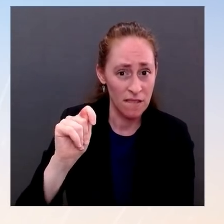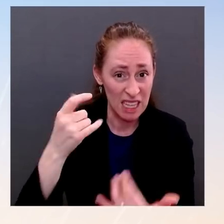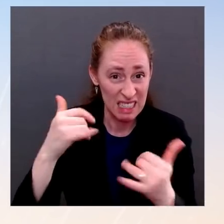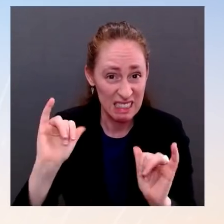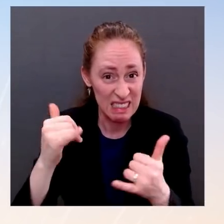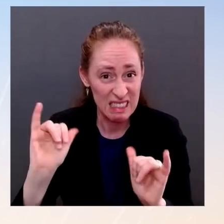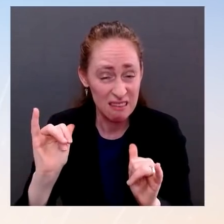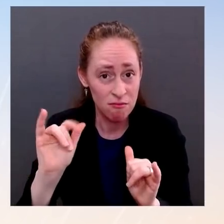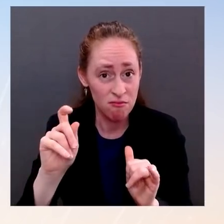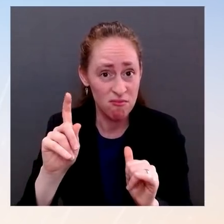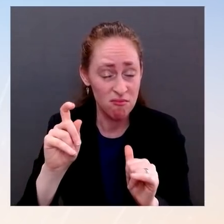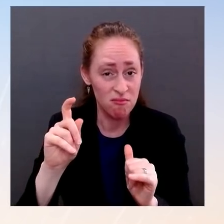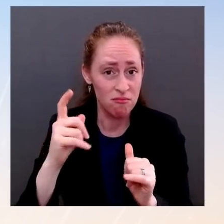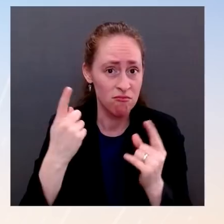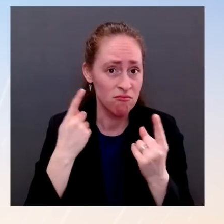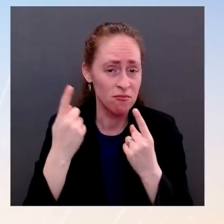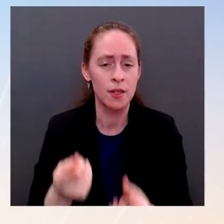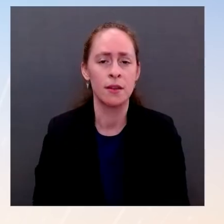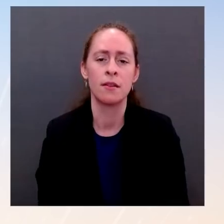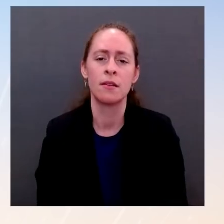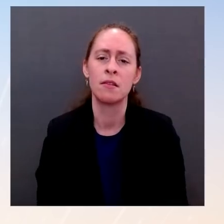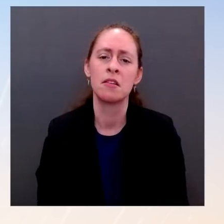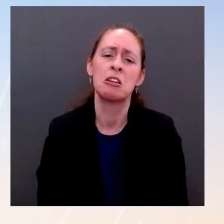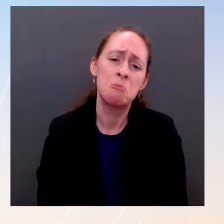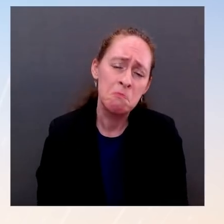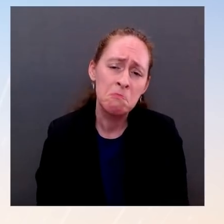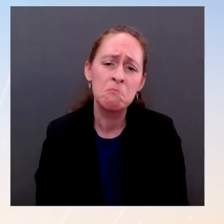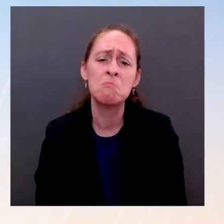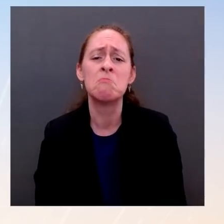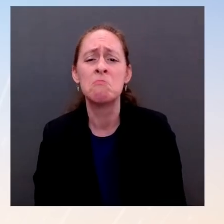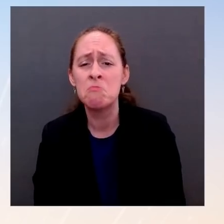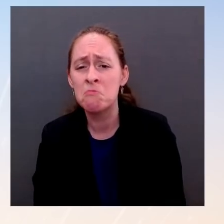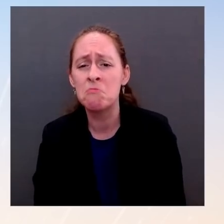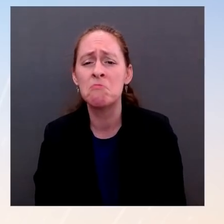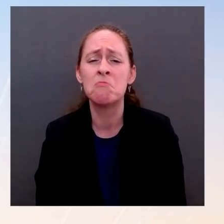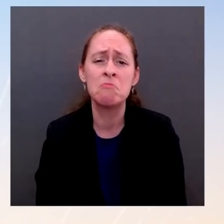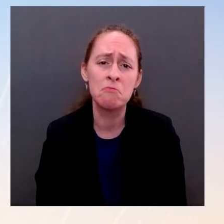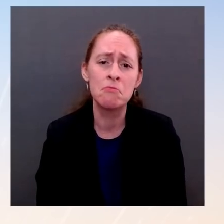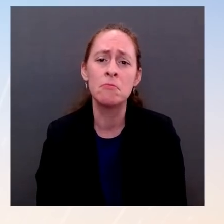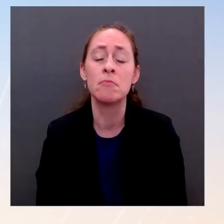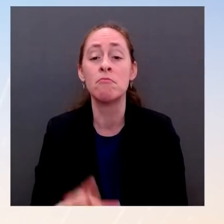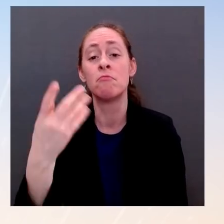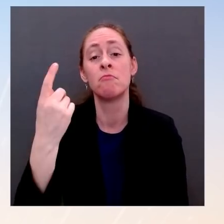that you'll see SWIFT in the initial rollout package. We have other severe measures we can take that our